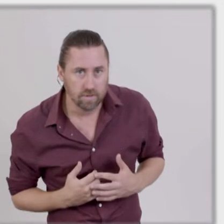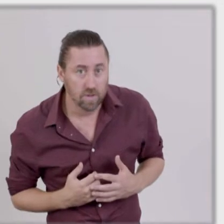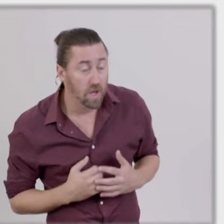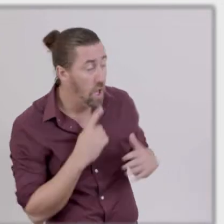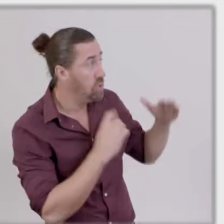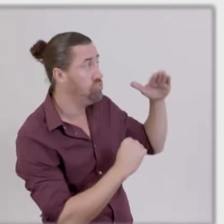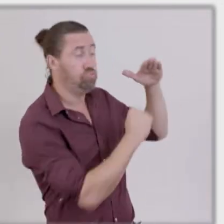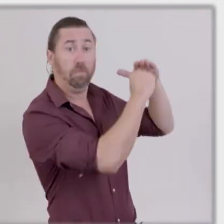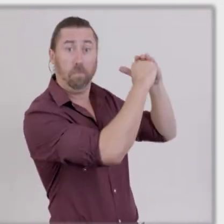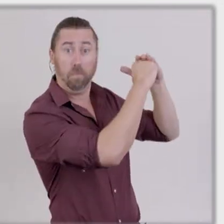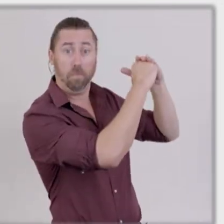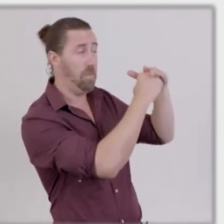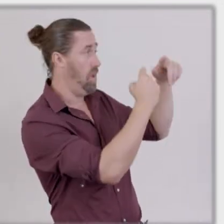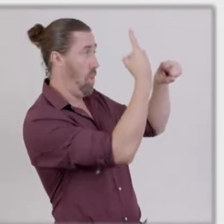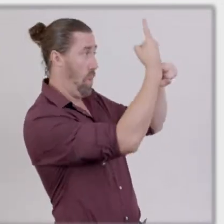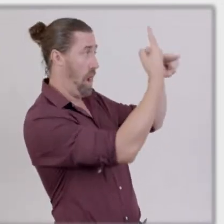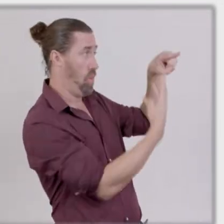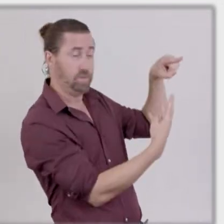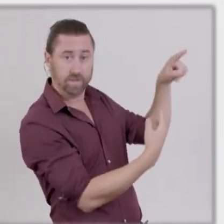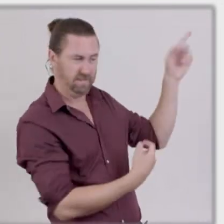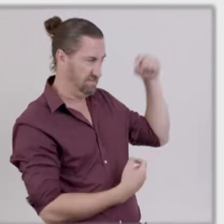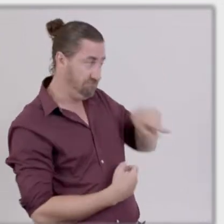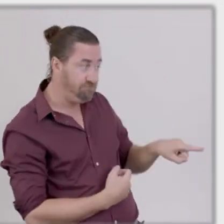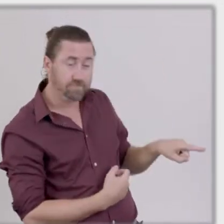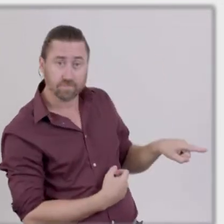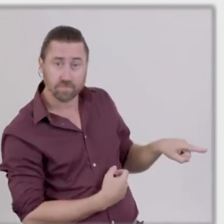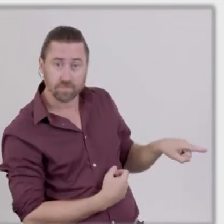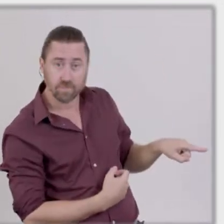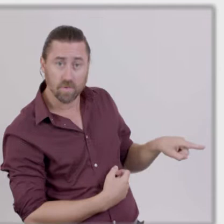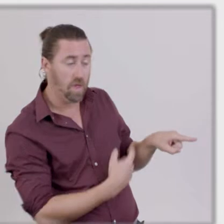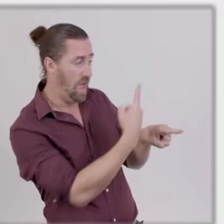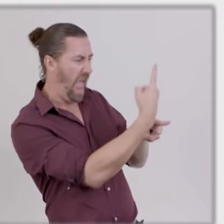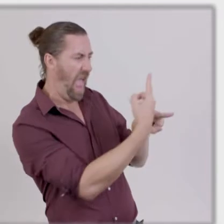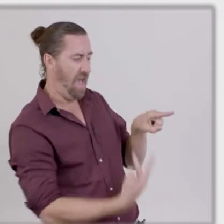The first fraction is one-quarter, and the second fraction is one-half.